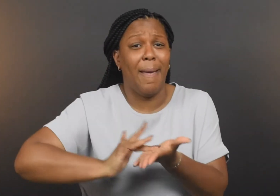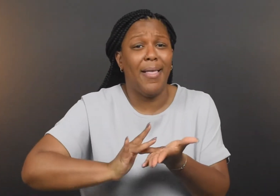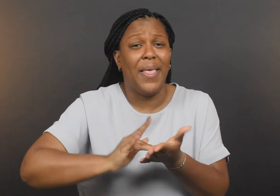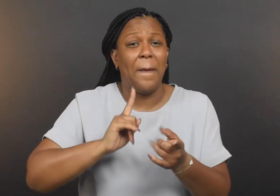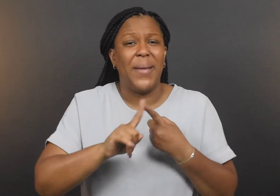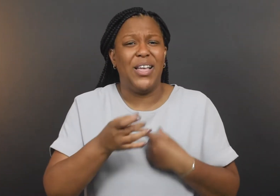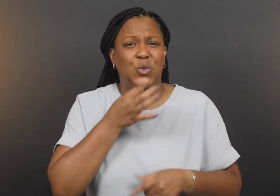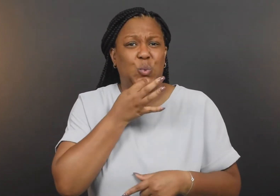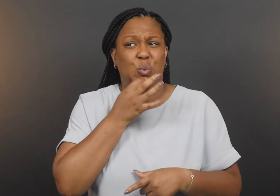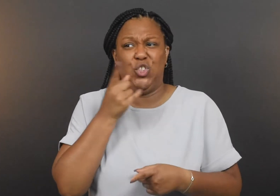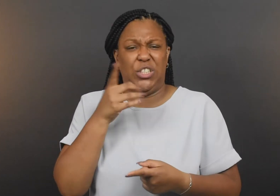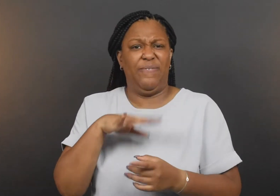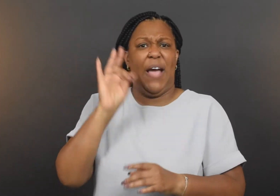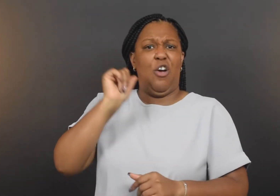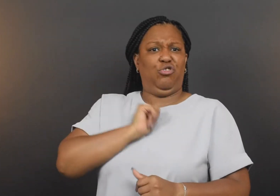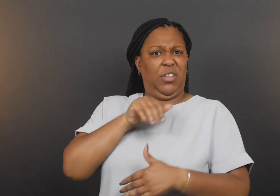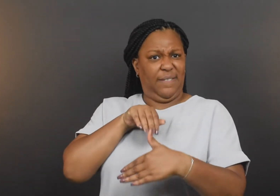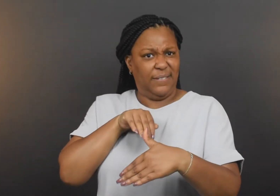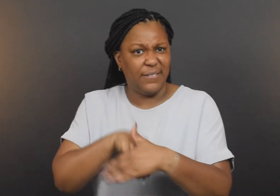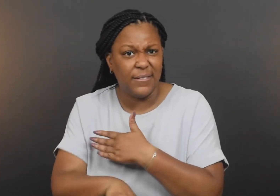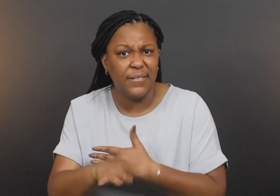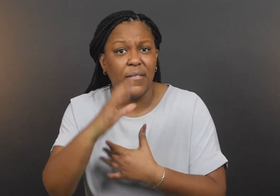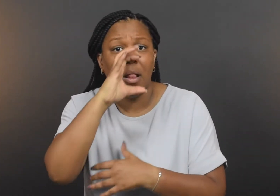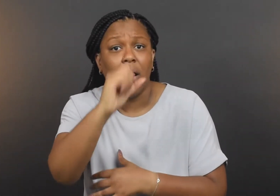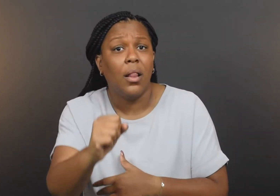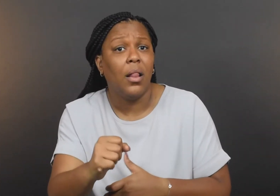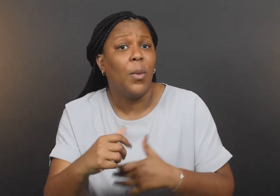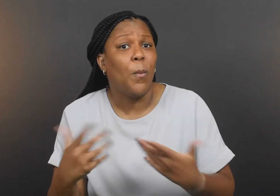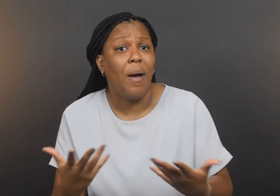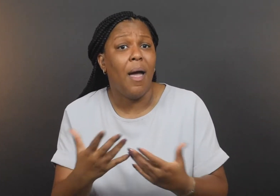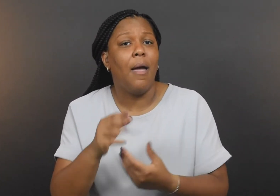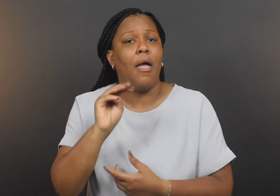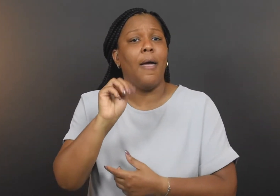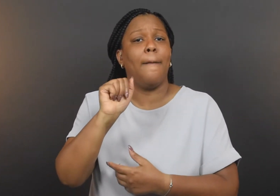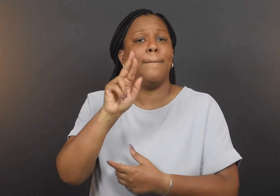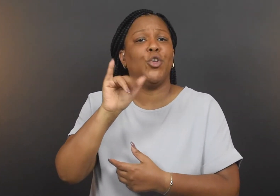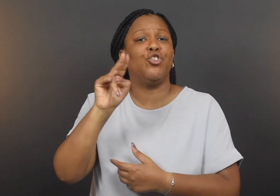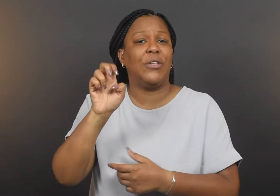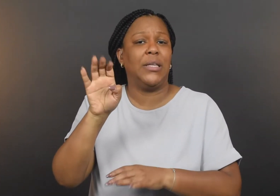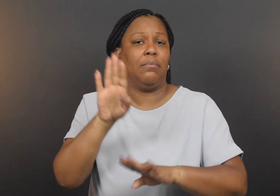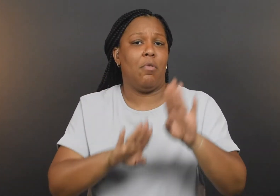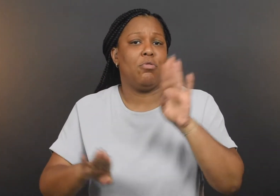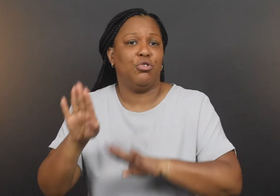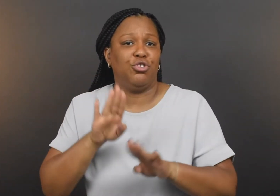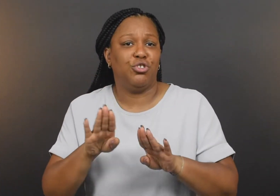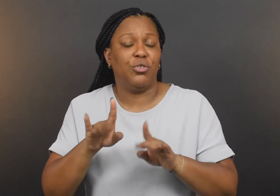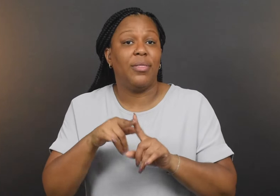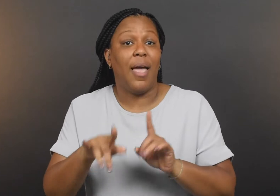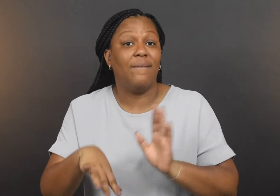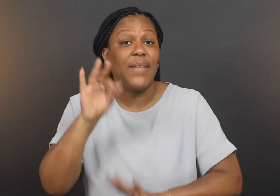but soon found herself more interested in marine biology, then discovered medical entomology—the